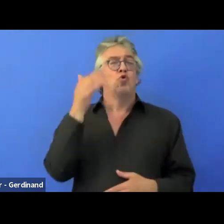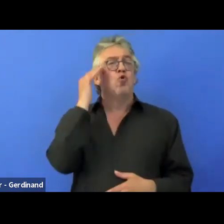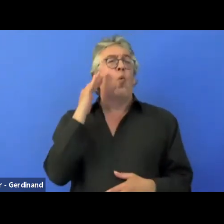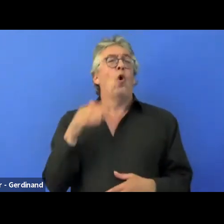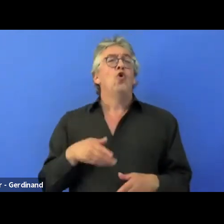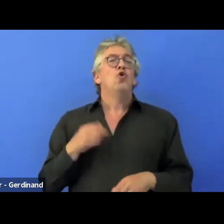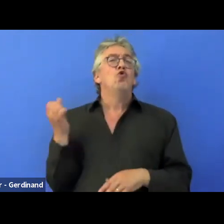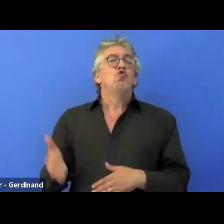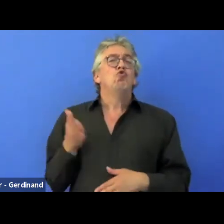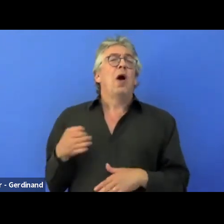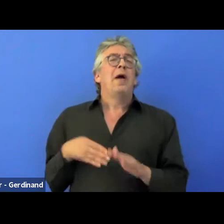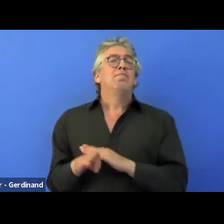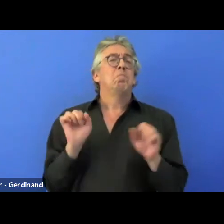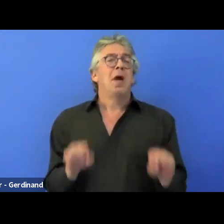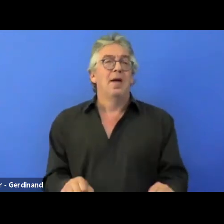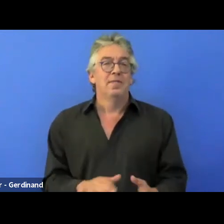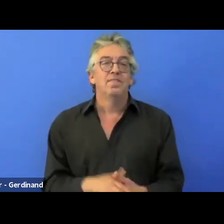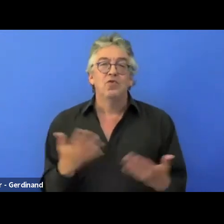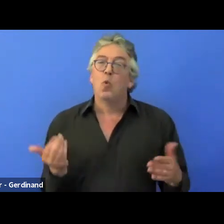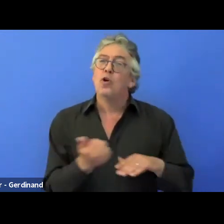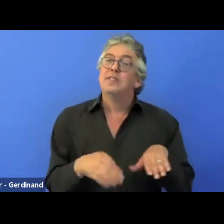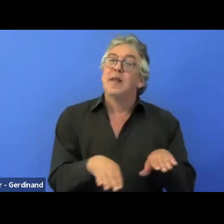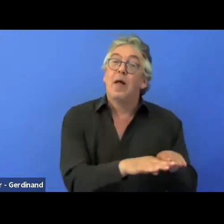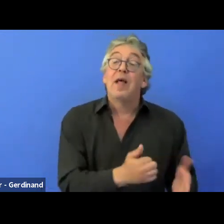Standards facilitate the compliance with existing legislation.